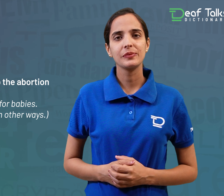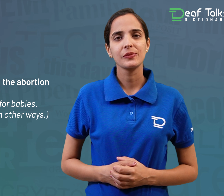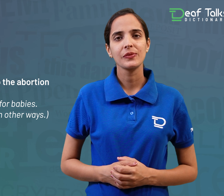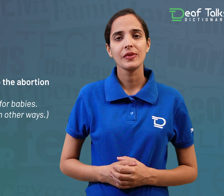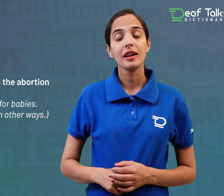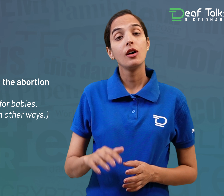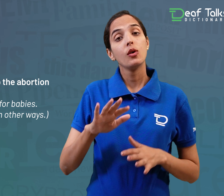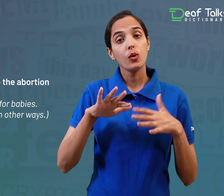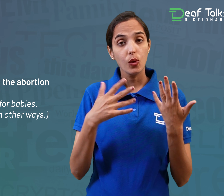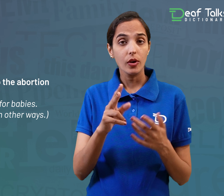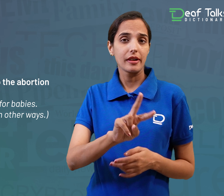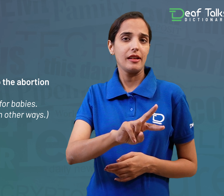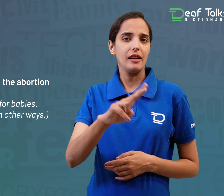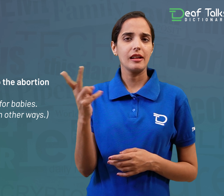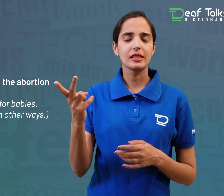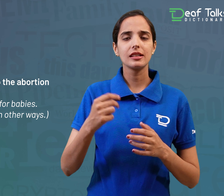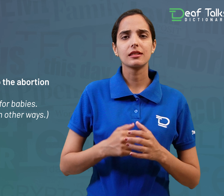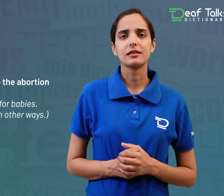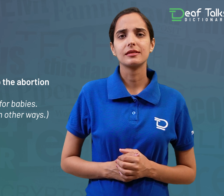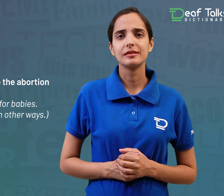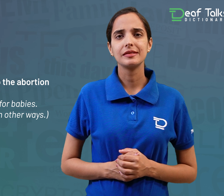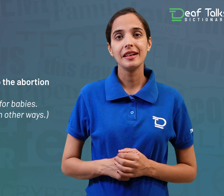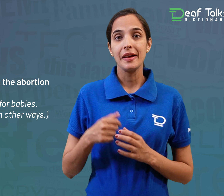Another example-